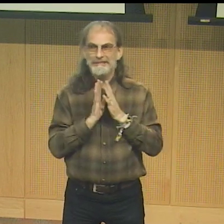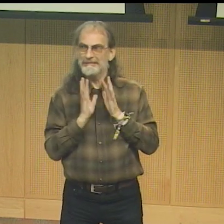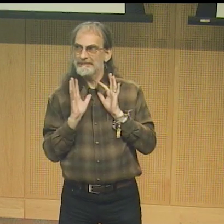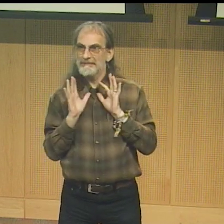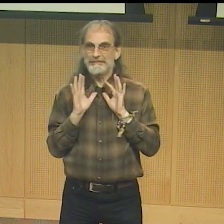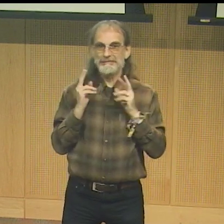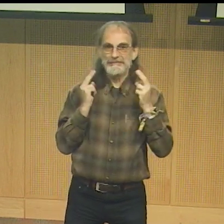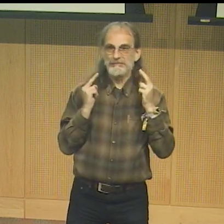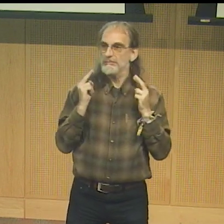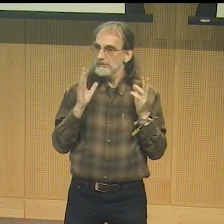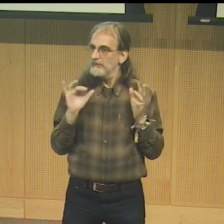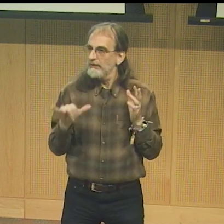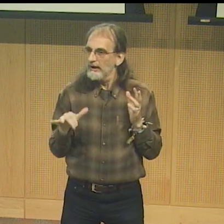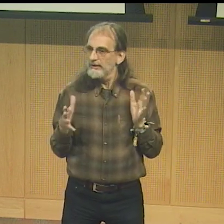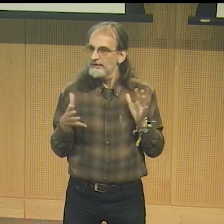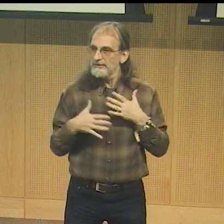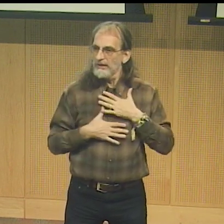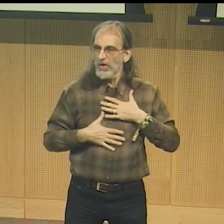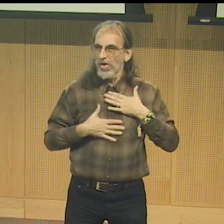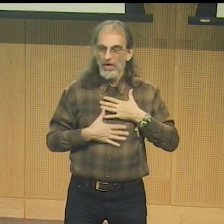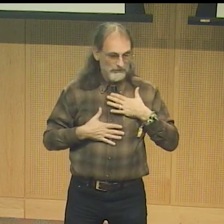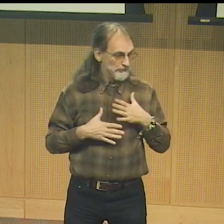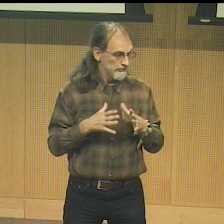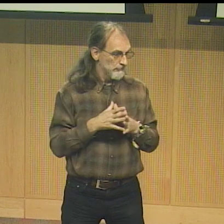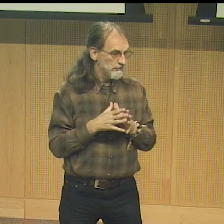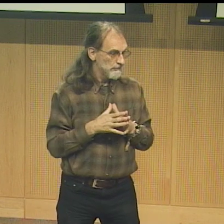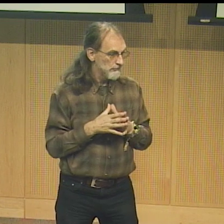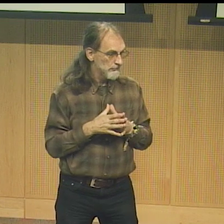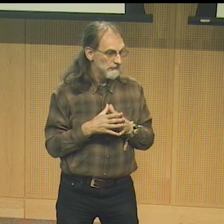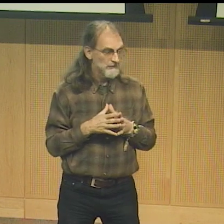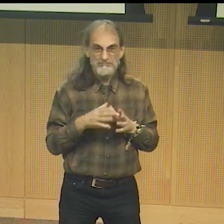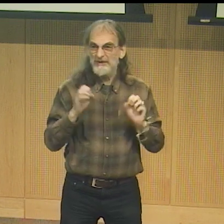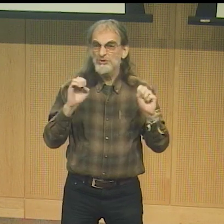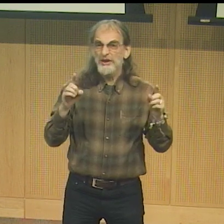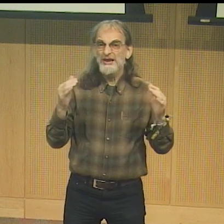worrying about what the others think of me, self-doubt.